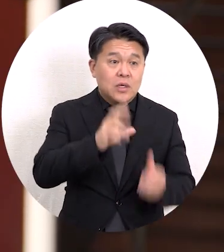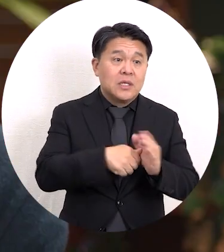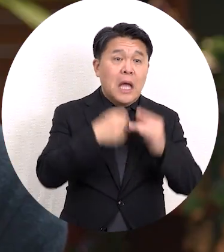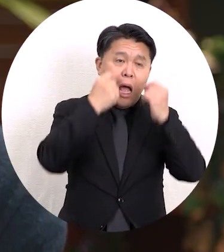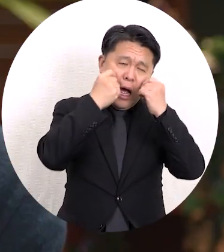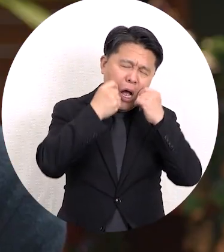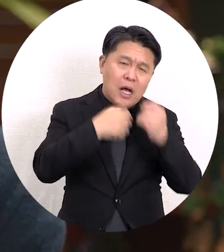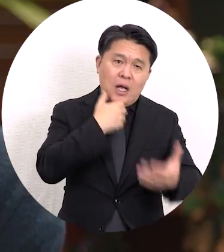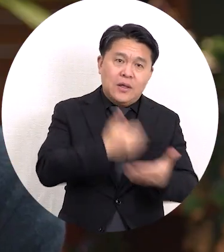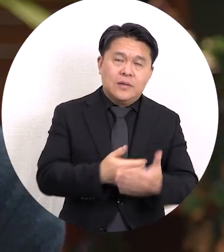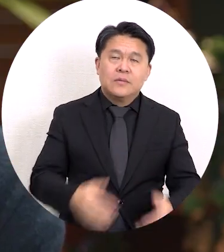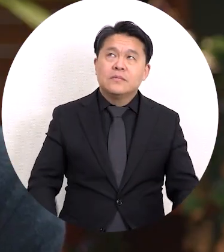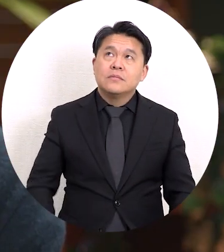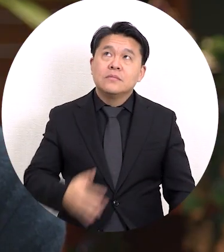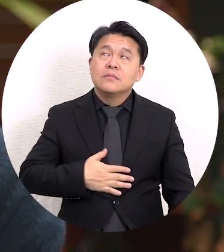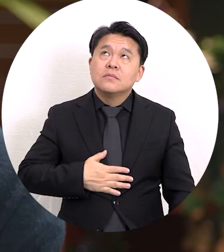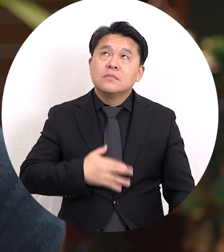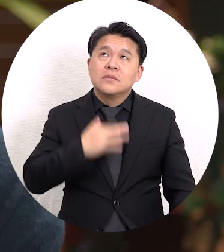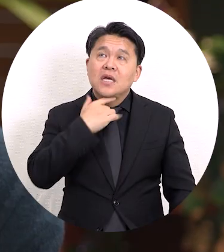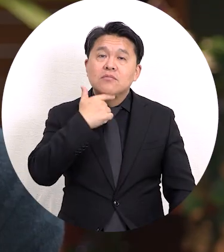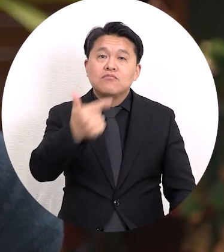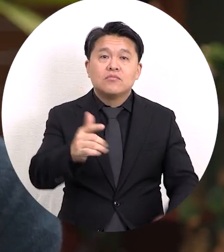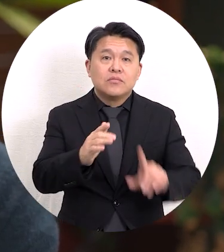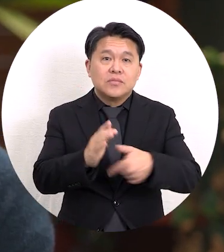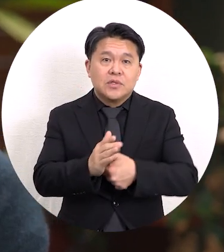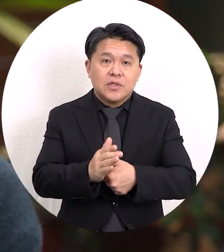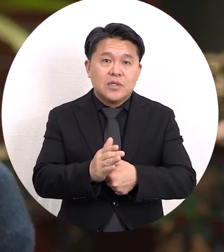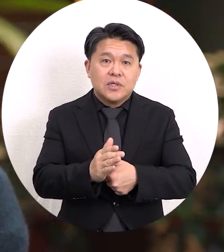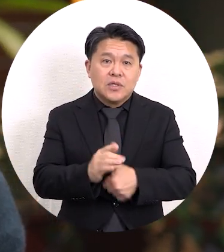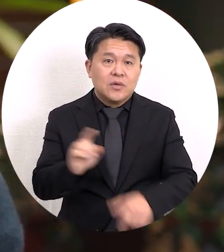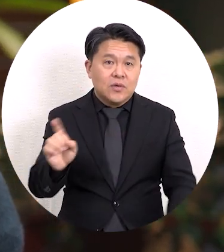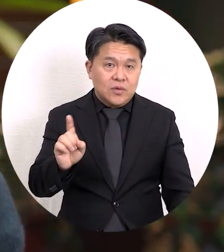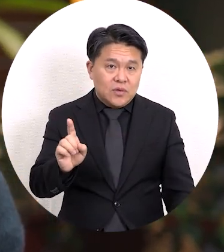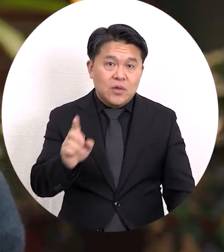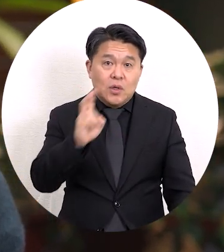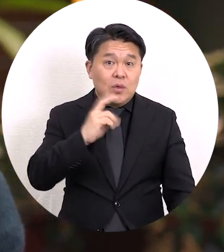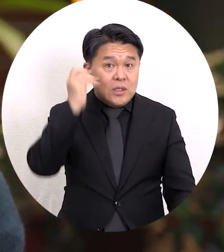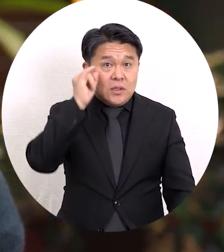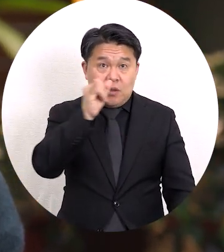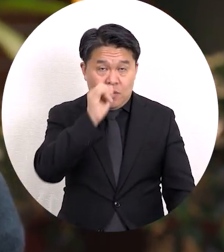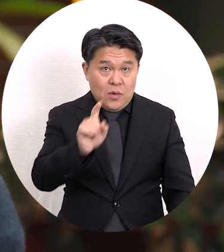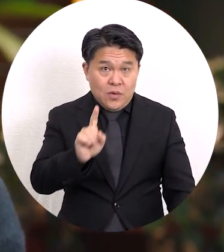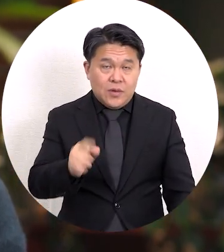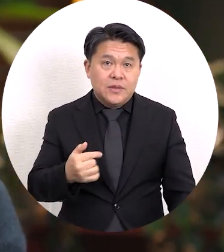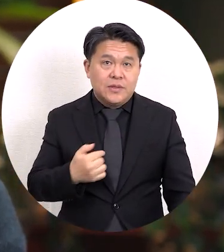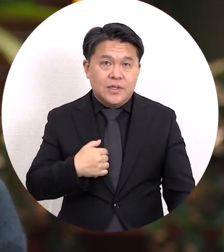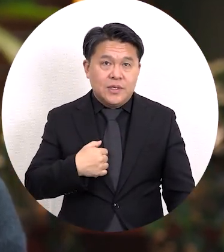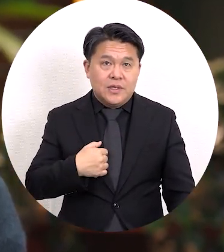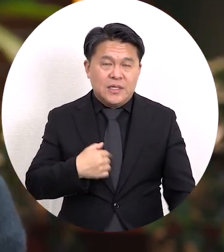I still remember the song I learned when I was six years old. That’s why I can recite the Old Testament—